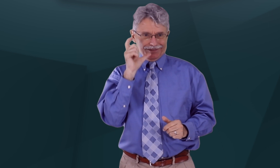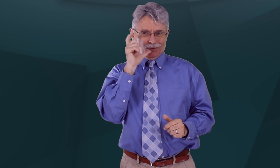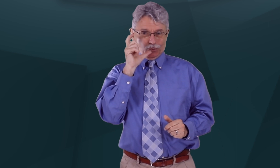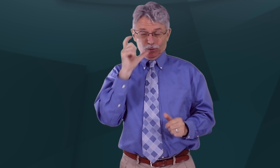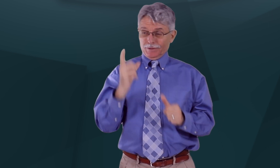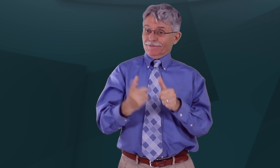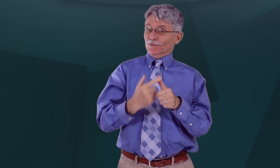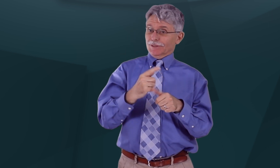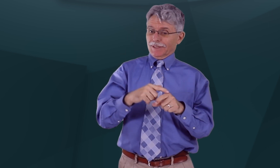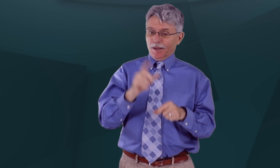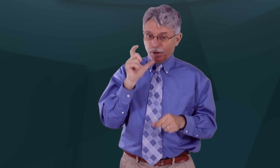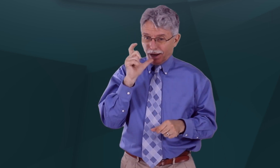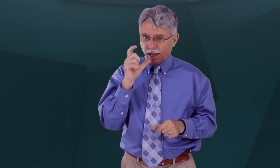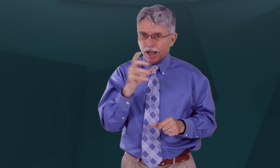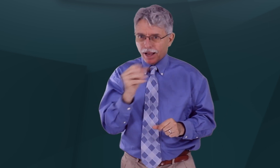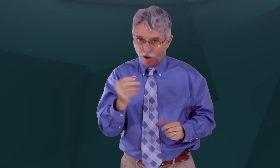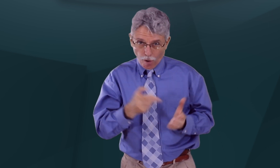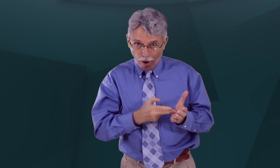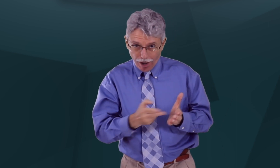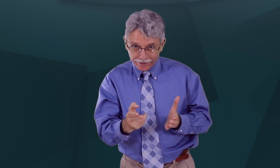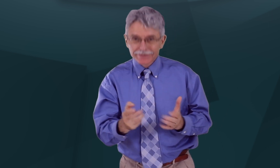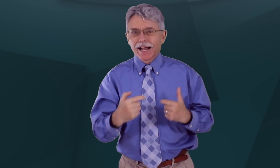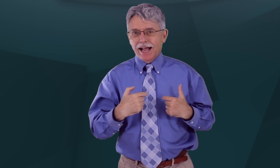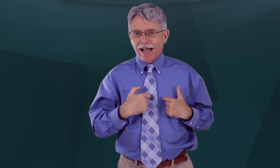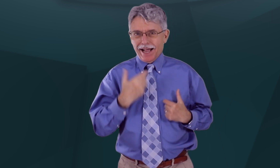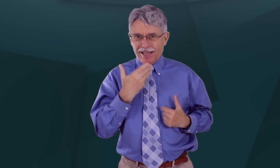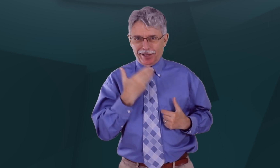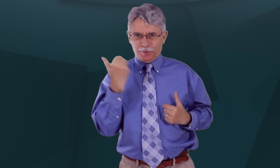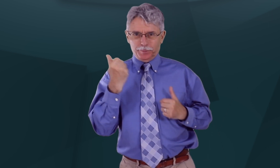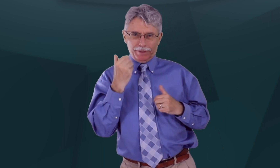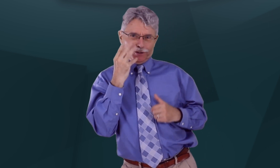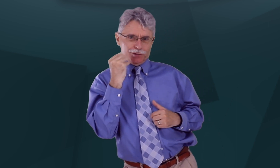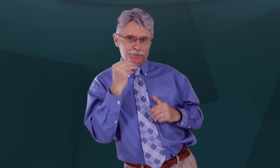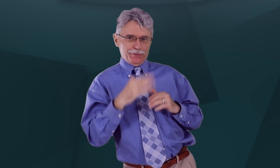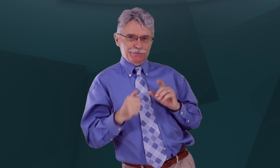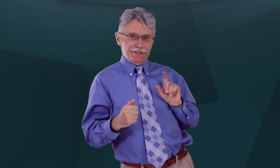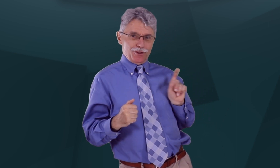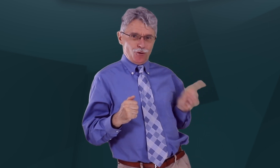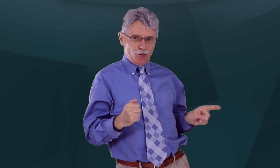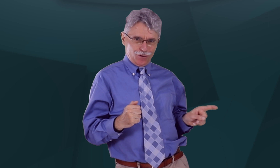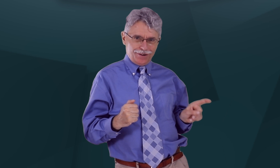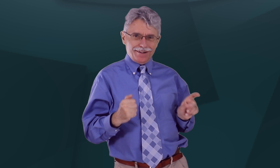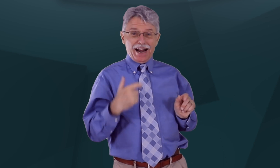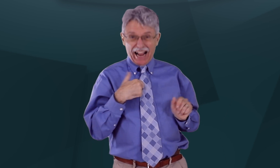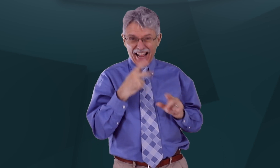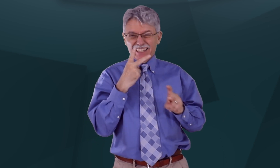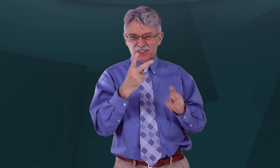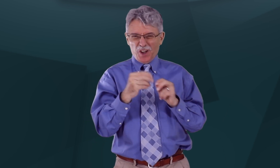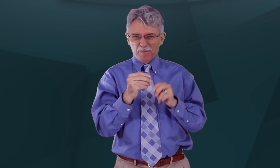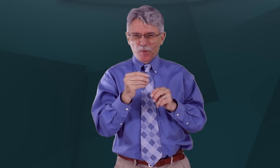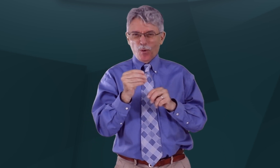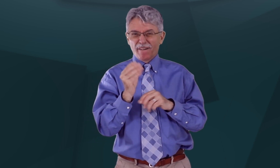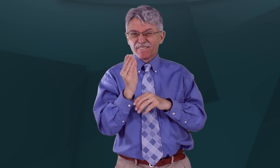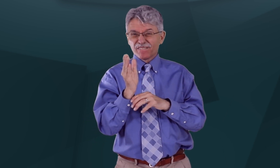I'll go on this new experience of snorkeling for the first time and, to be honest, I had a little bit better experience than she did.